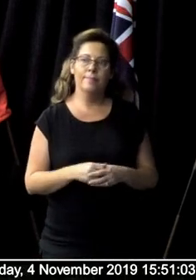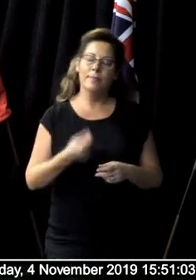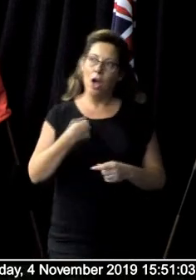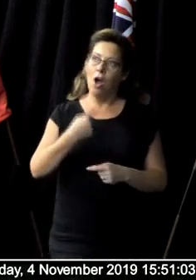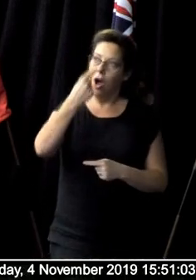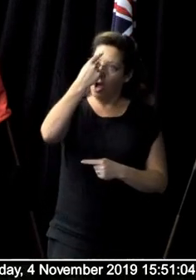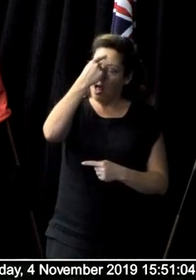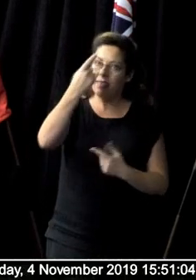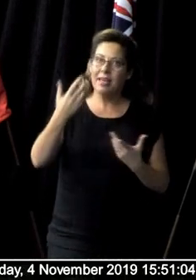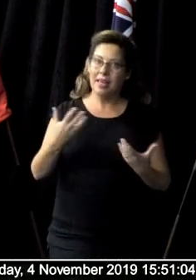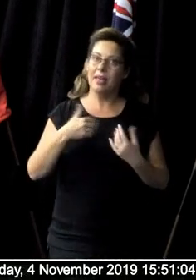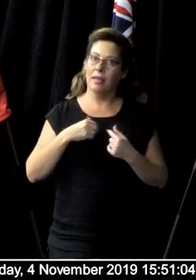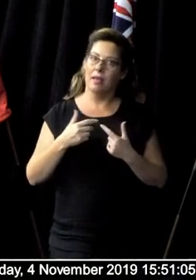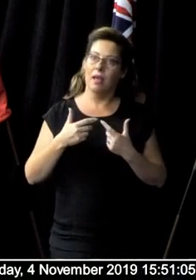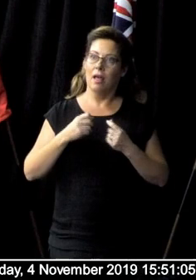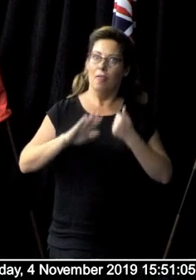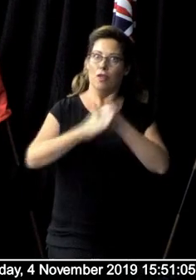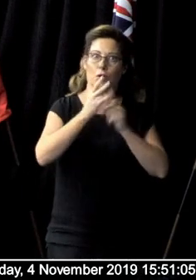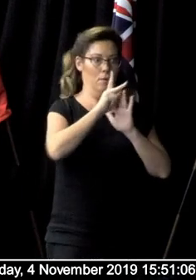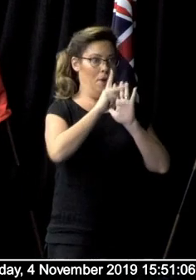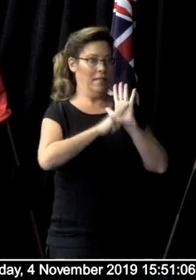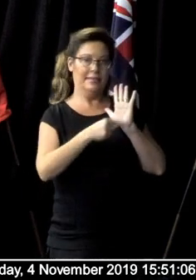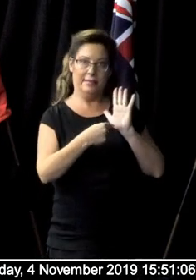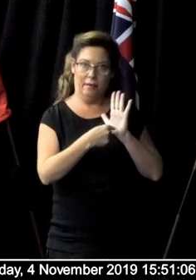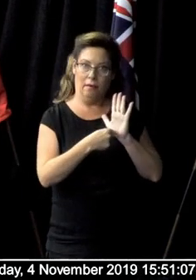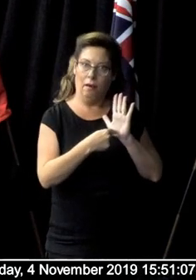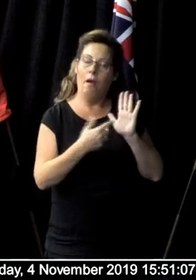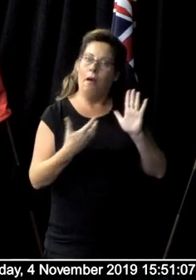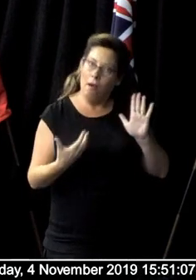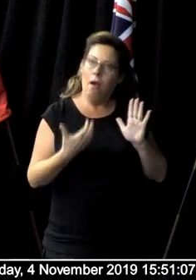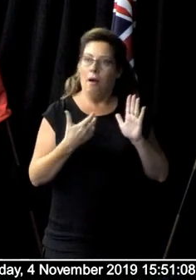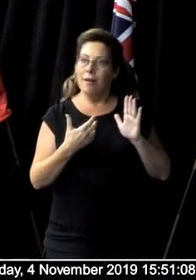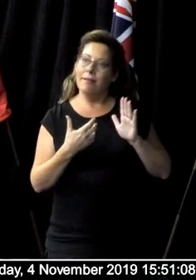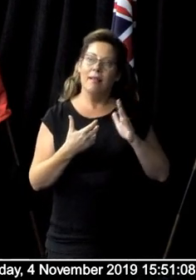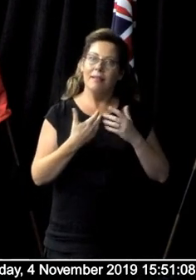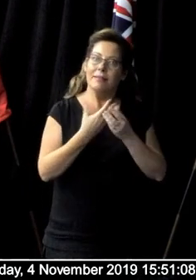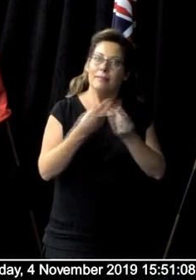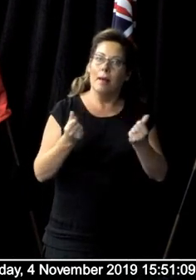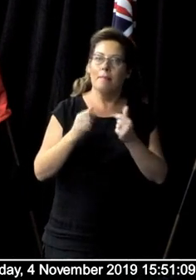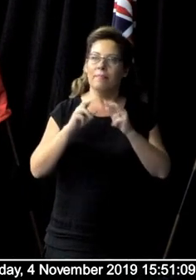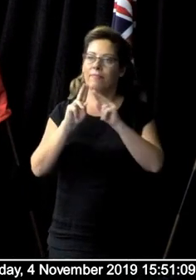new policy, I guess, there has also been some families whose experience has been